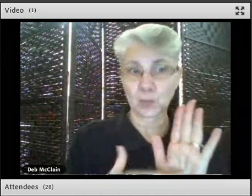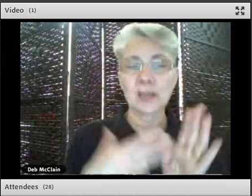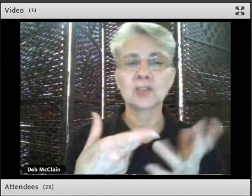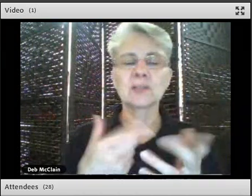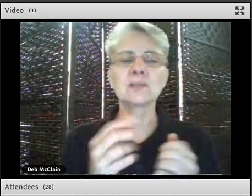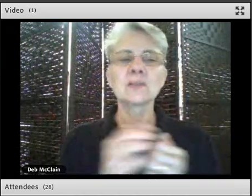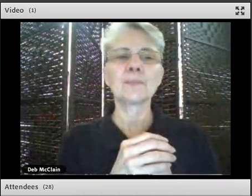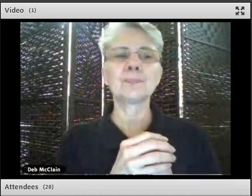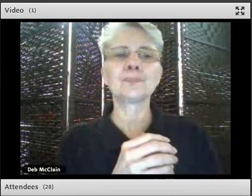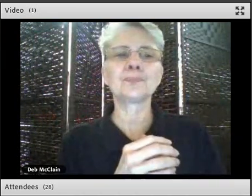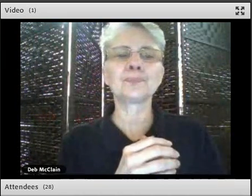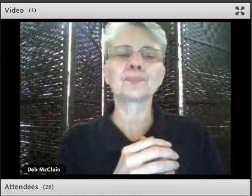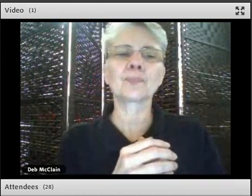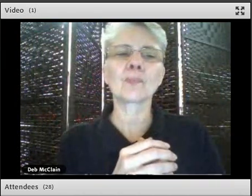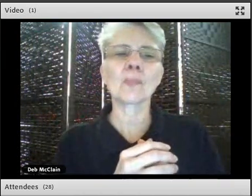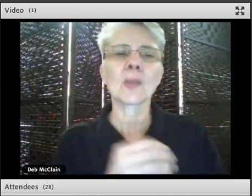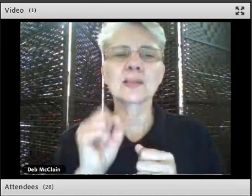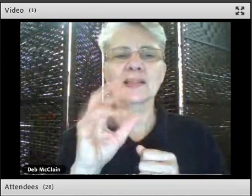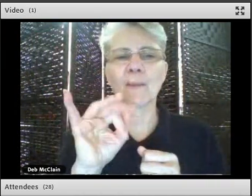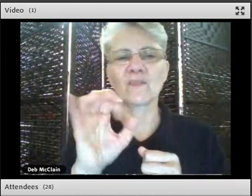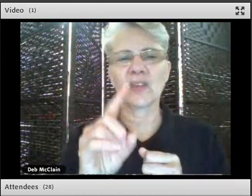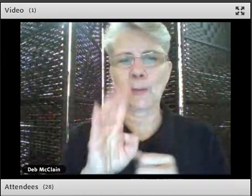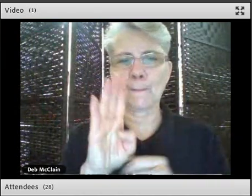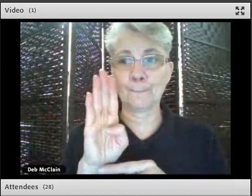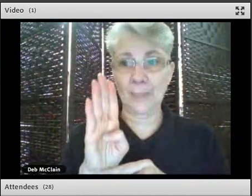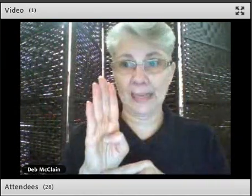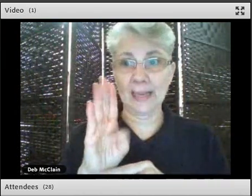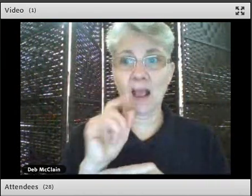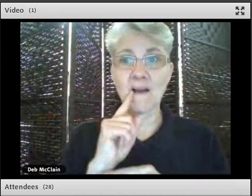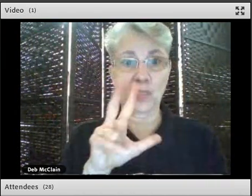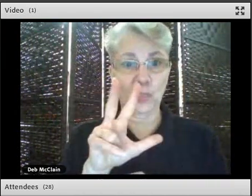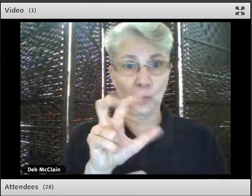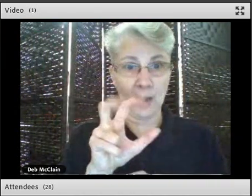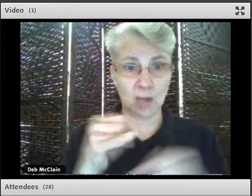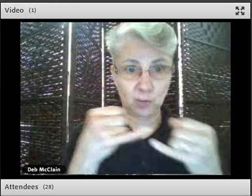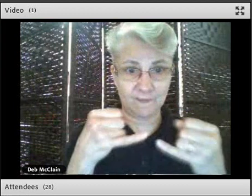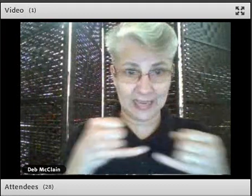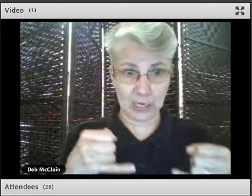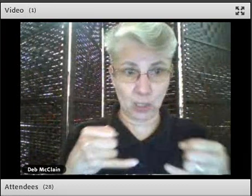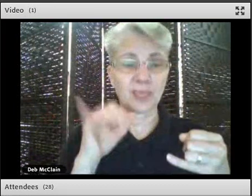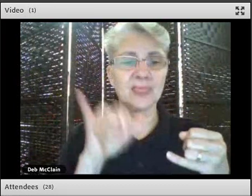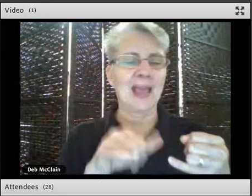is not used with audio resources. We don't put "digital."